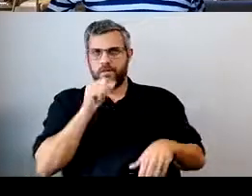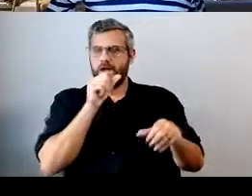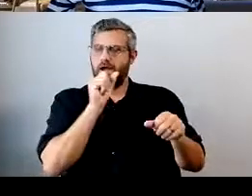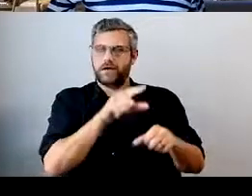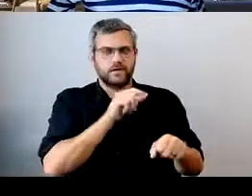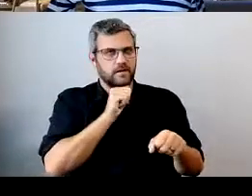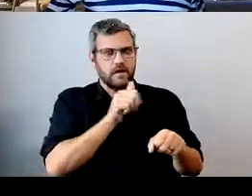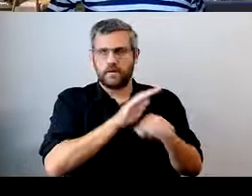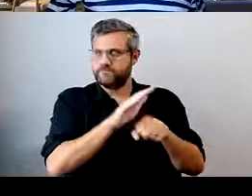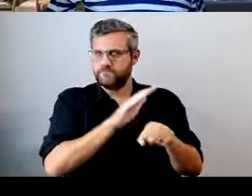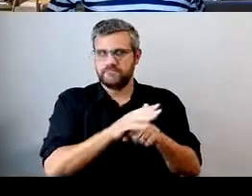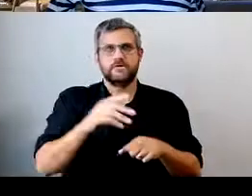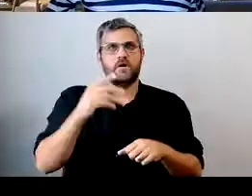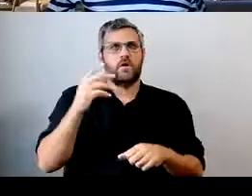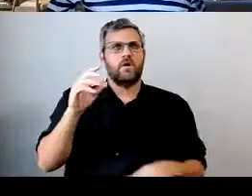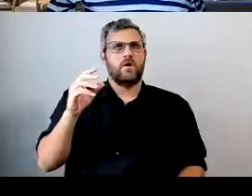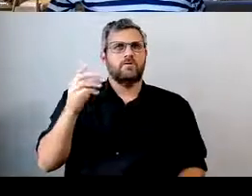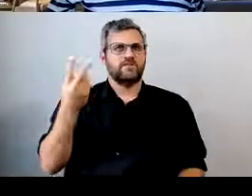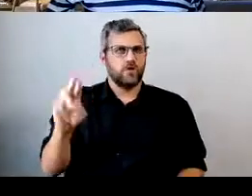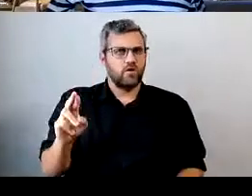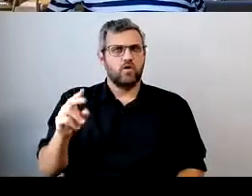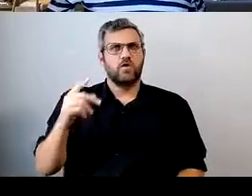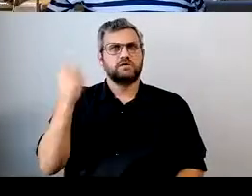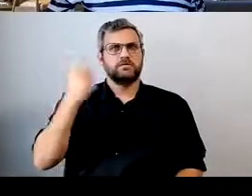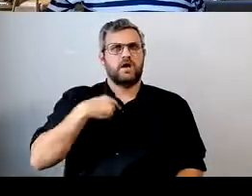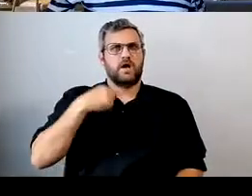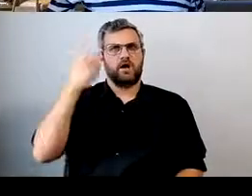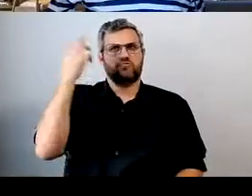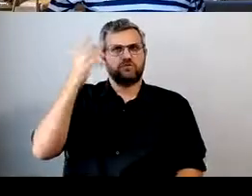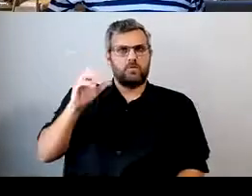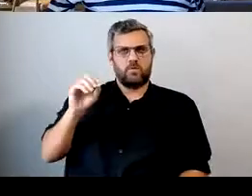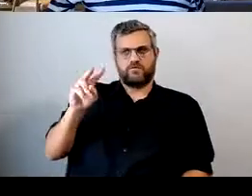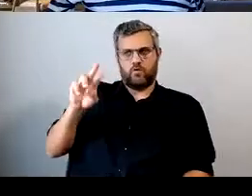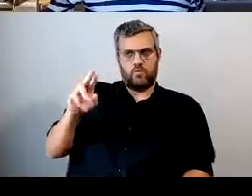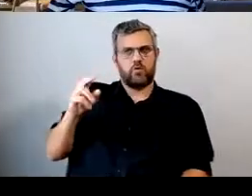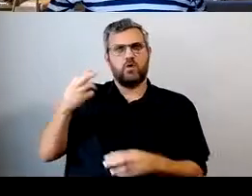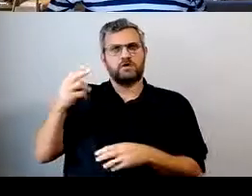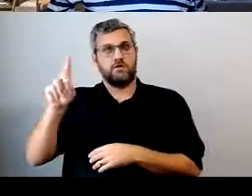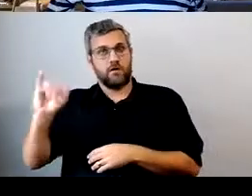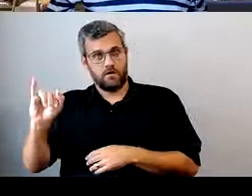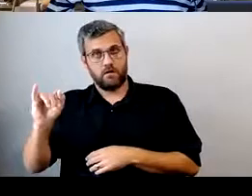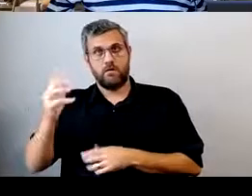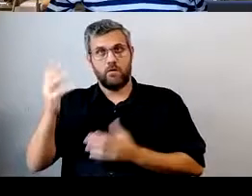at OVR and something that, that the Human Development Institute does so well is that we include people